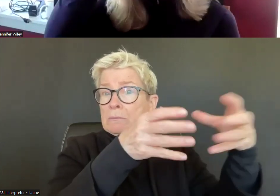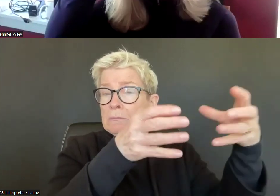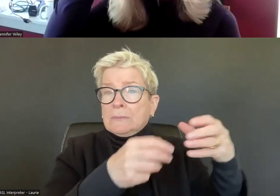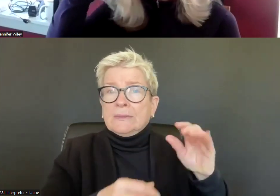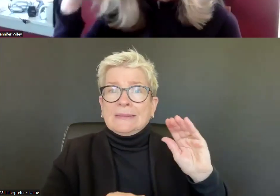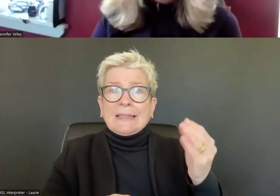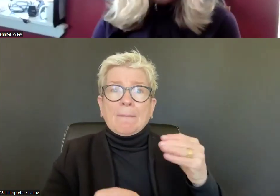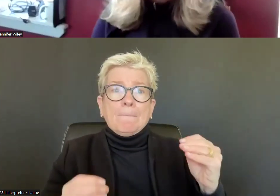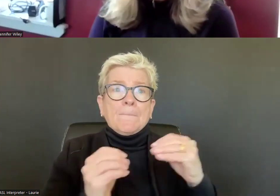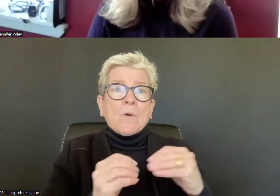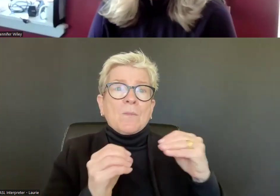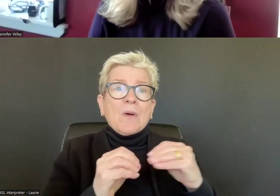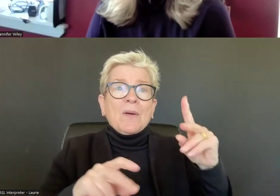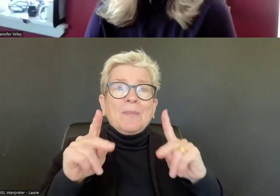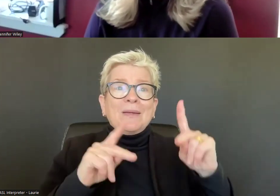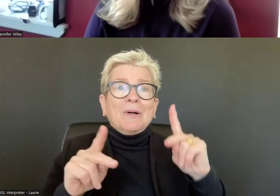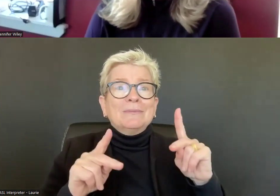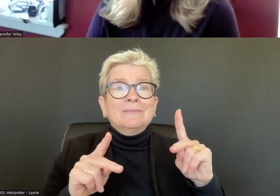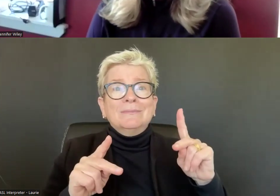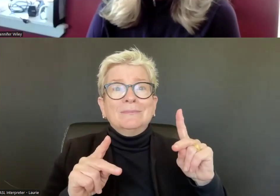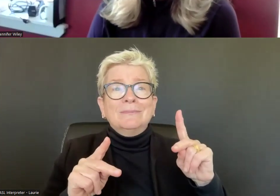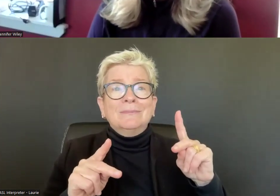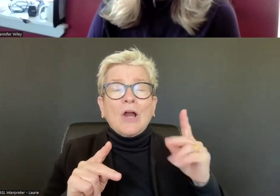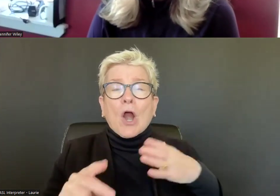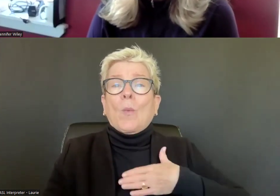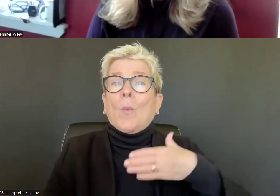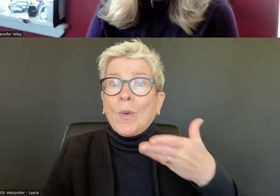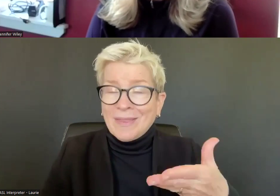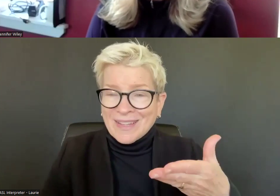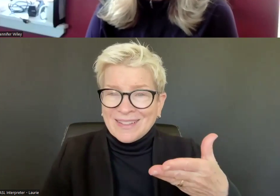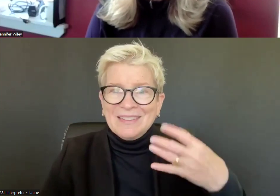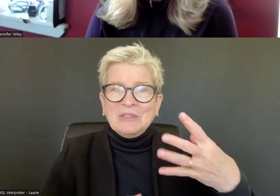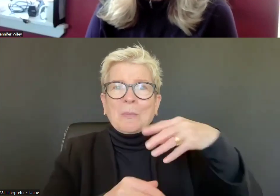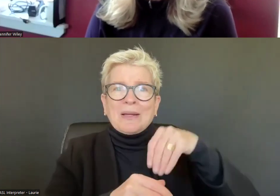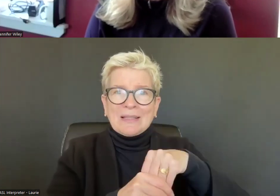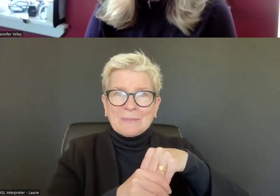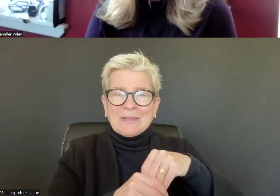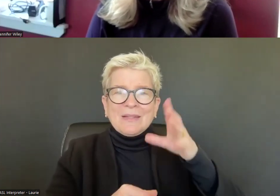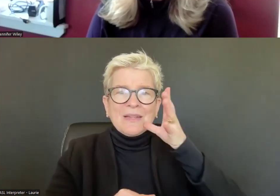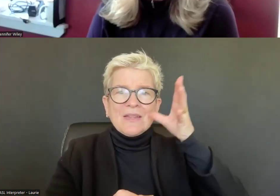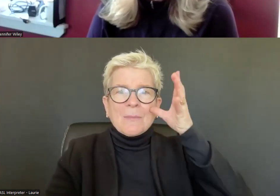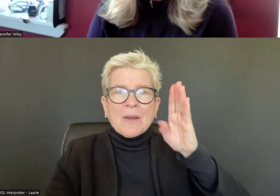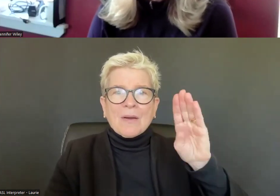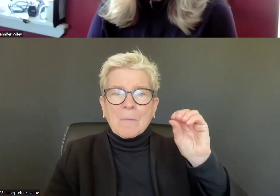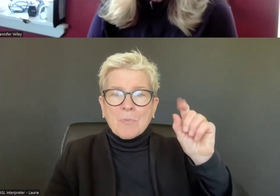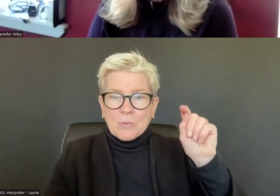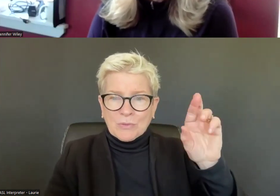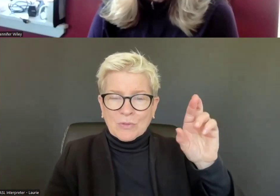more and more willing to participate in the parent boosters and so I collaborate with